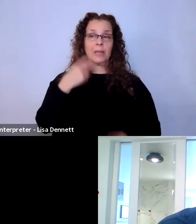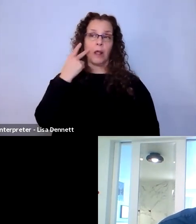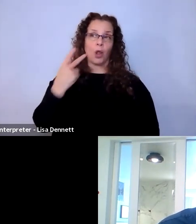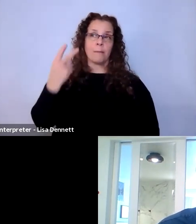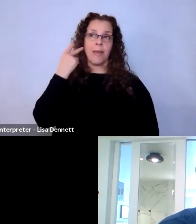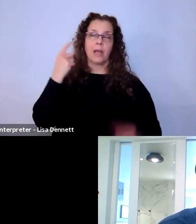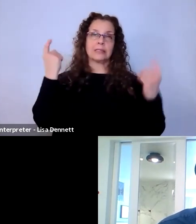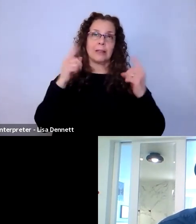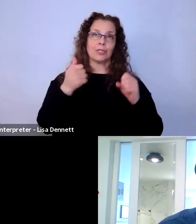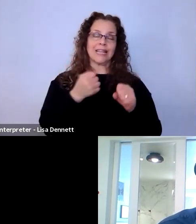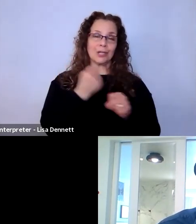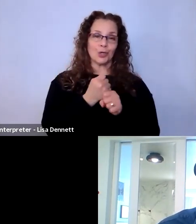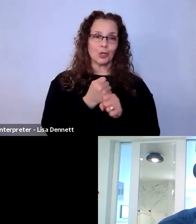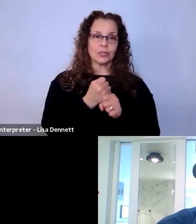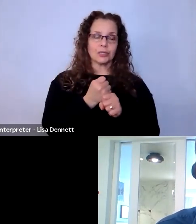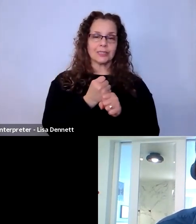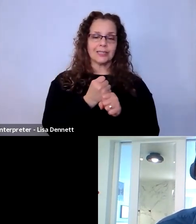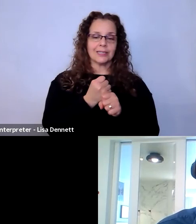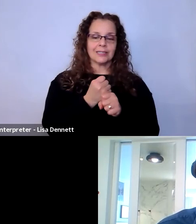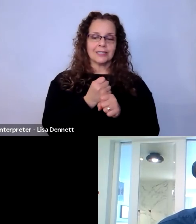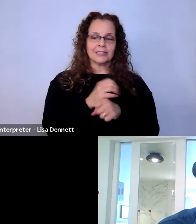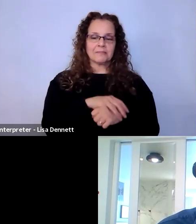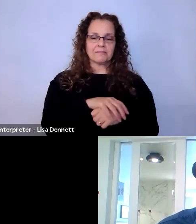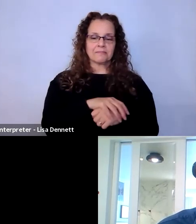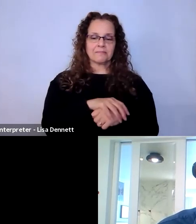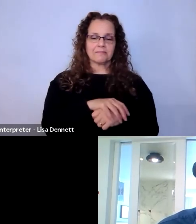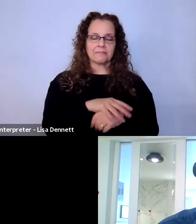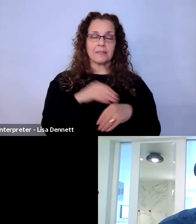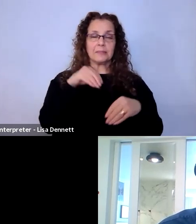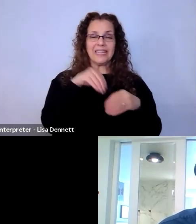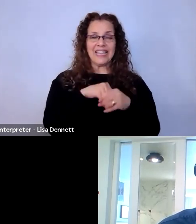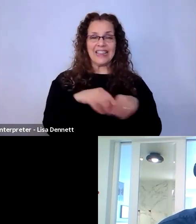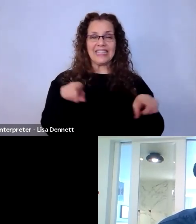is being physically in the same building in the same space as Mike my